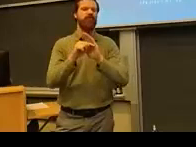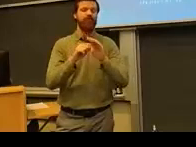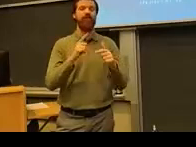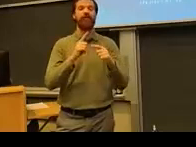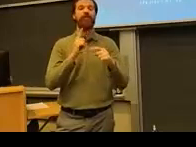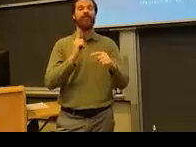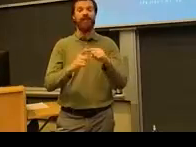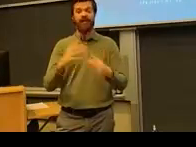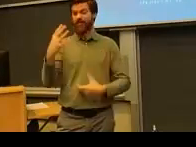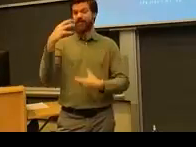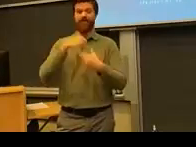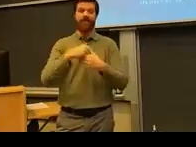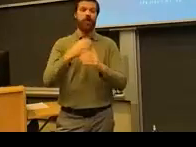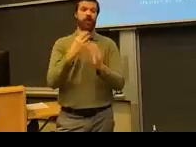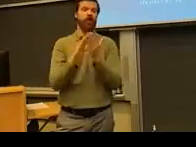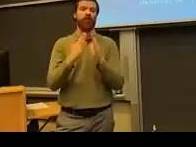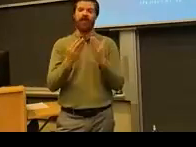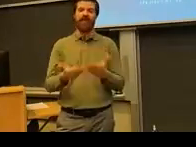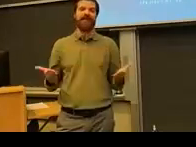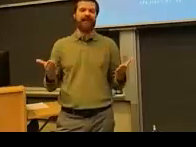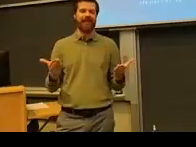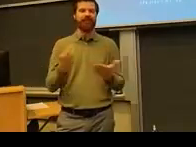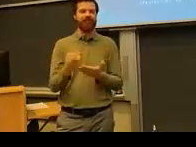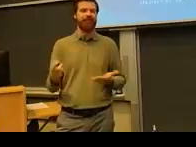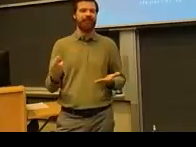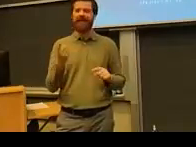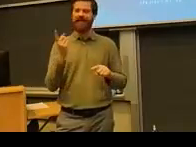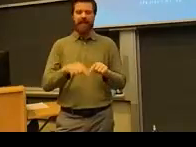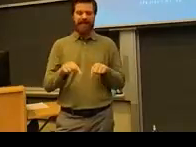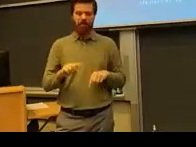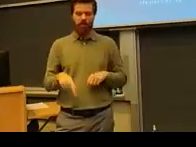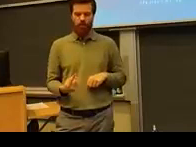because recovery cannot occur in a vacuum it cannot just occur here um it has to occur